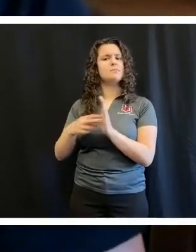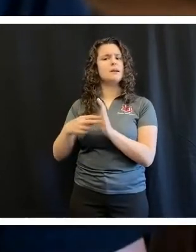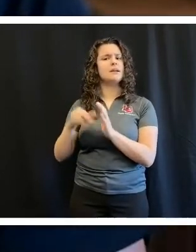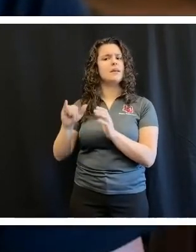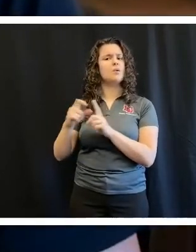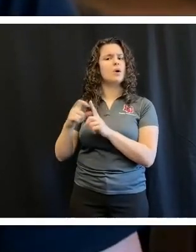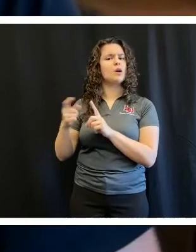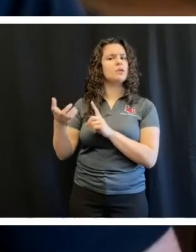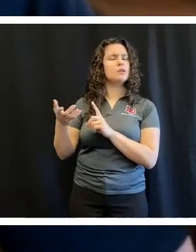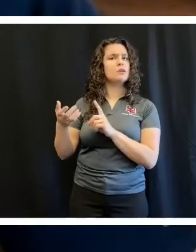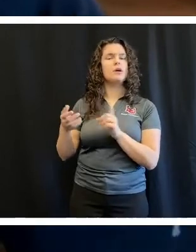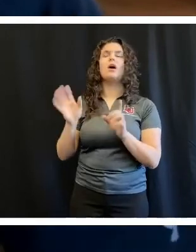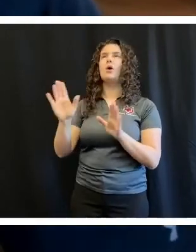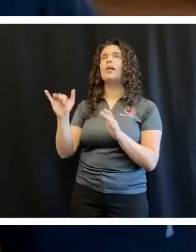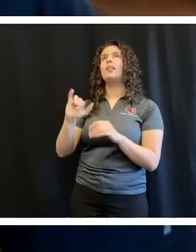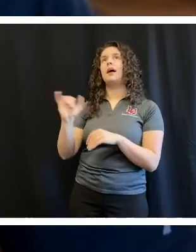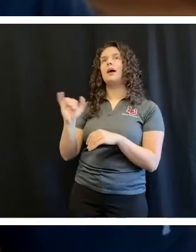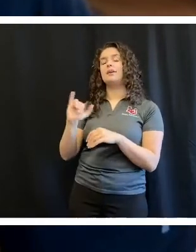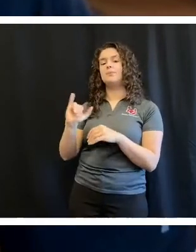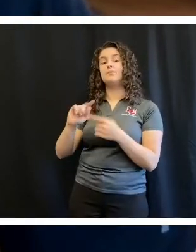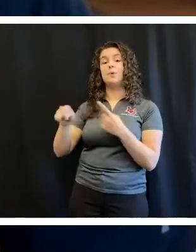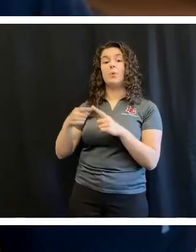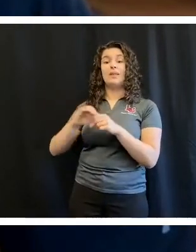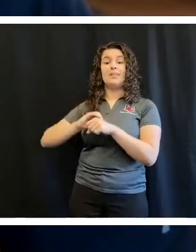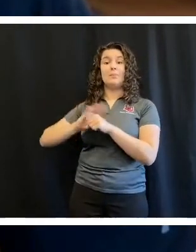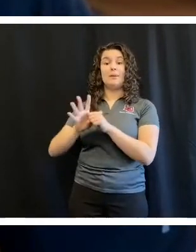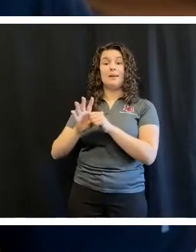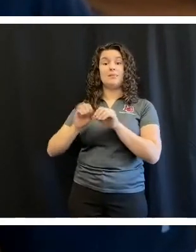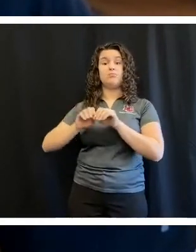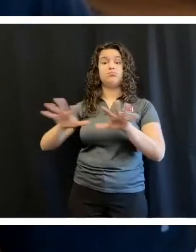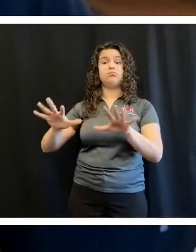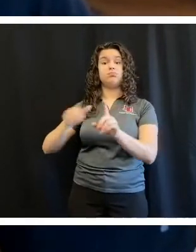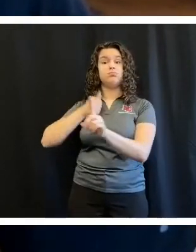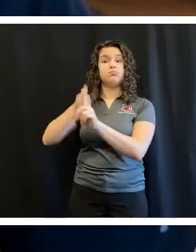When the pandemic hit, they purchased the LMS,